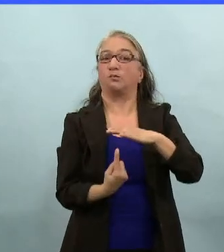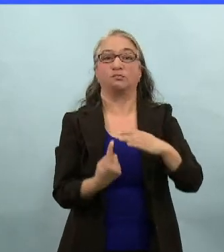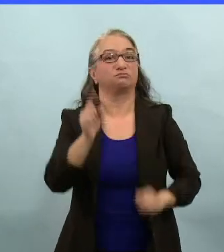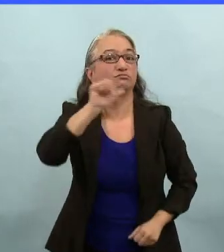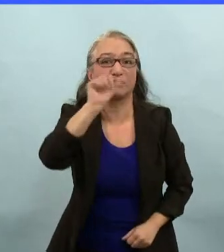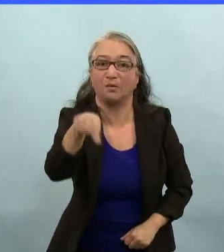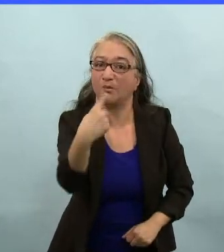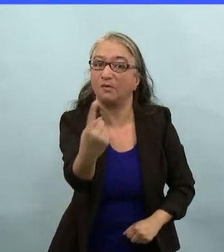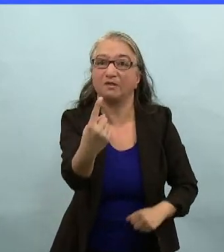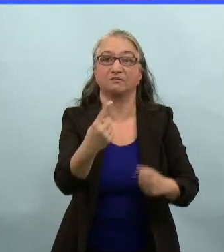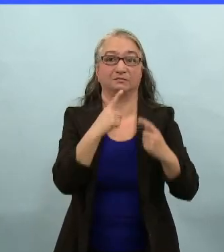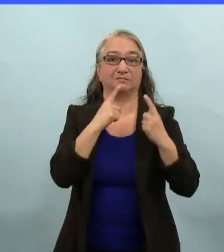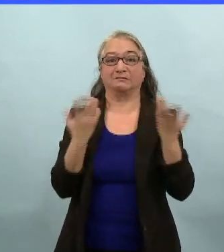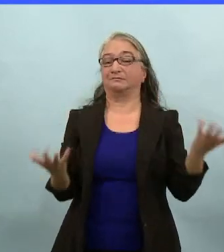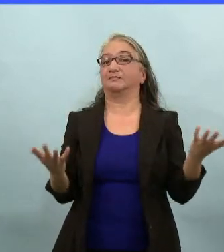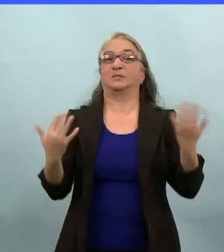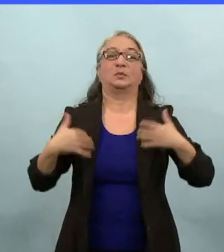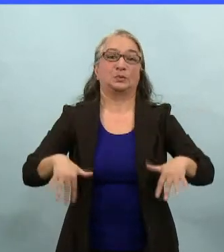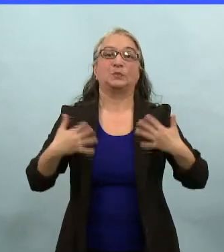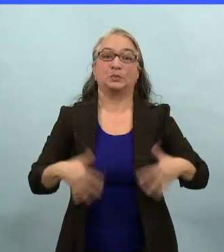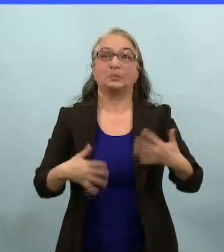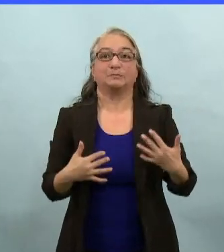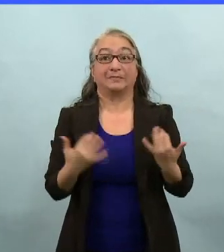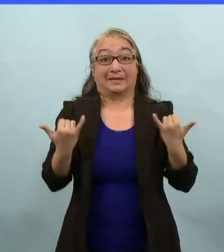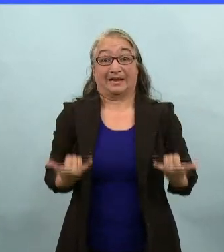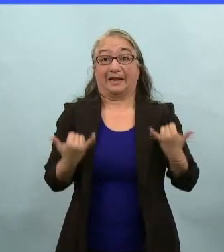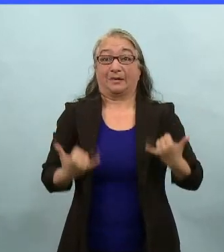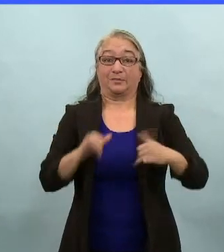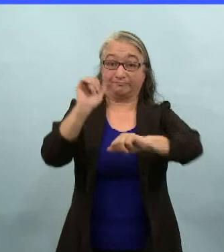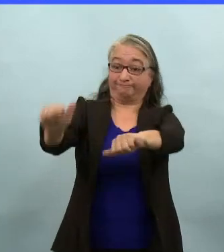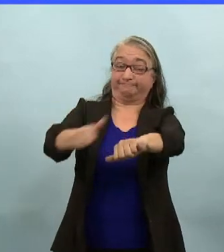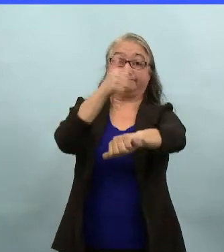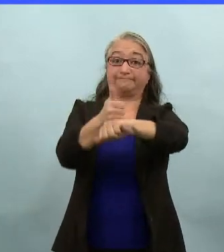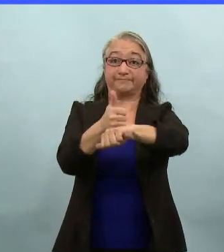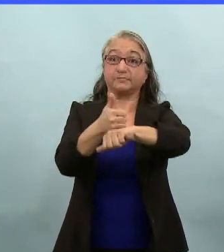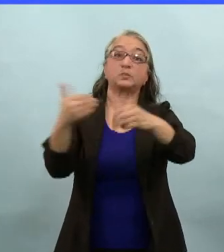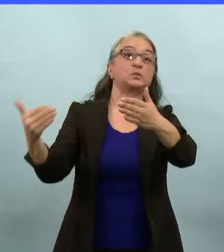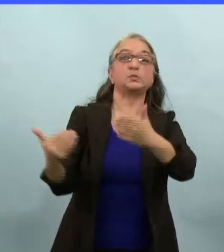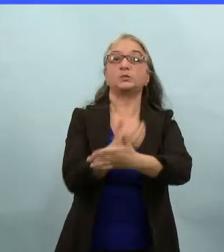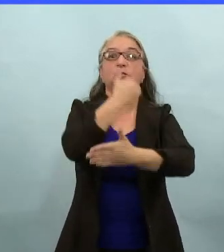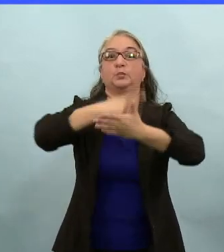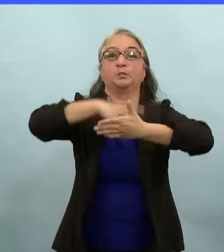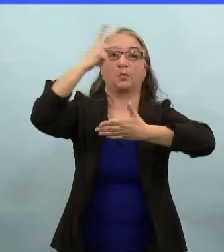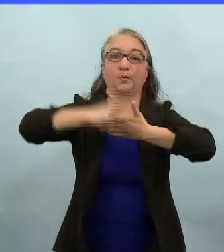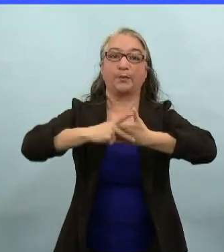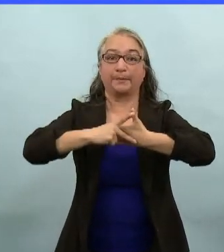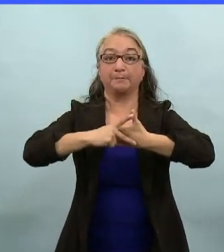ensured there are programs available for those of all ages that are seeking assistance